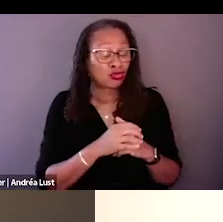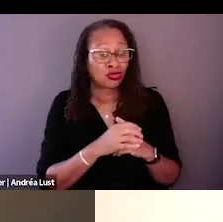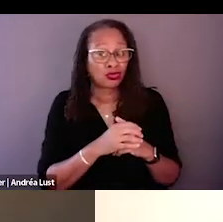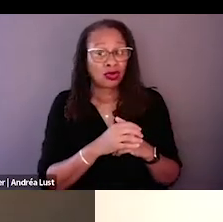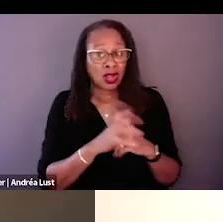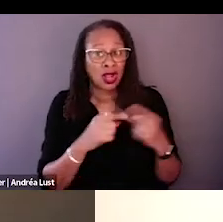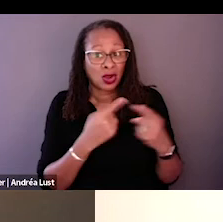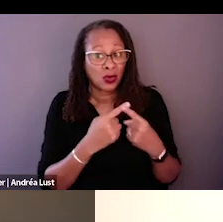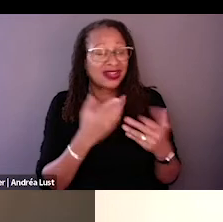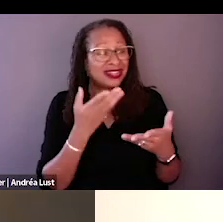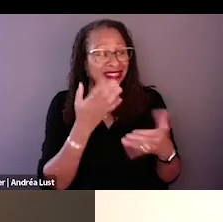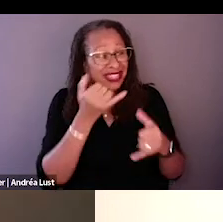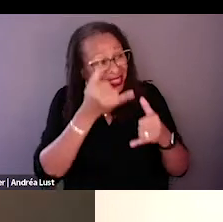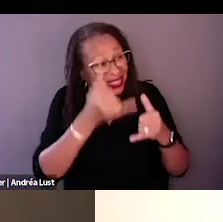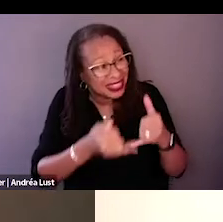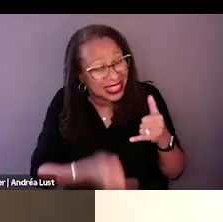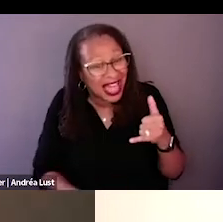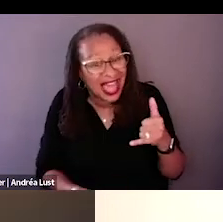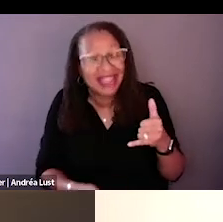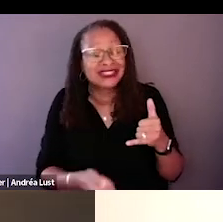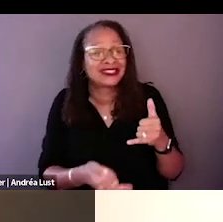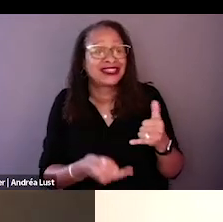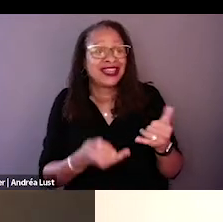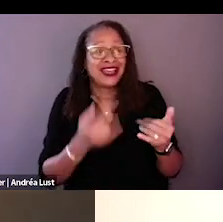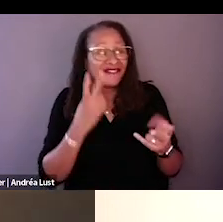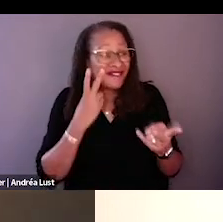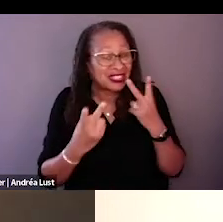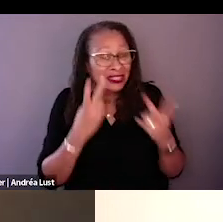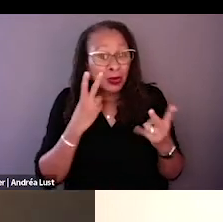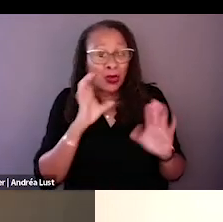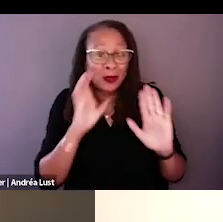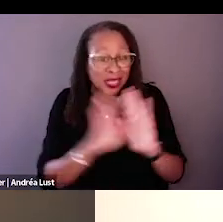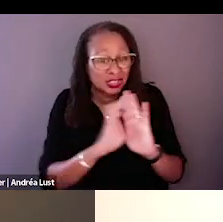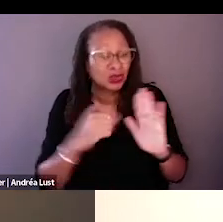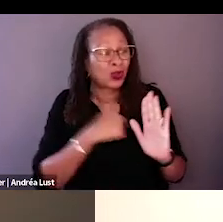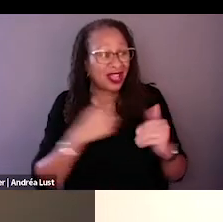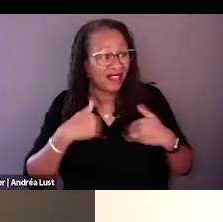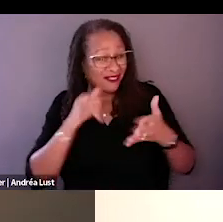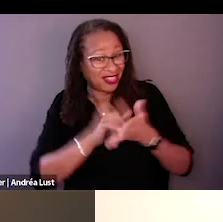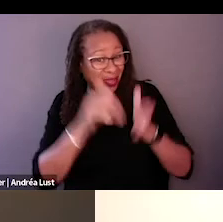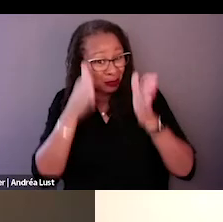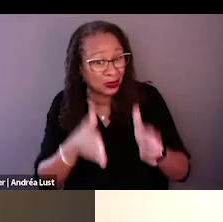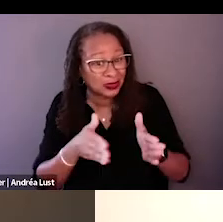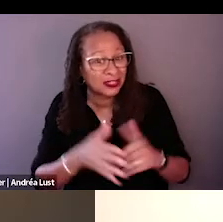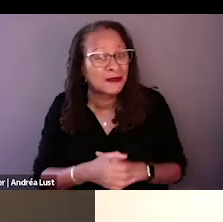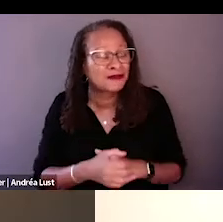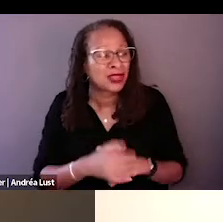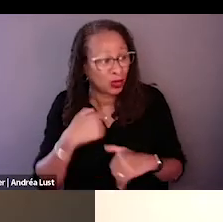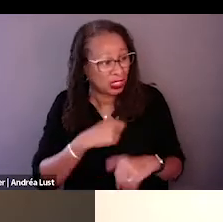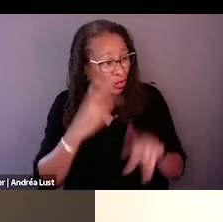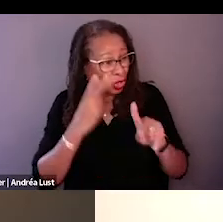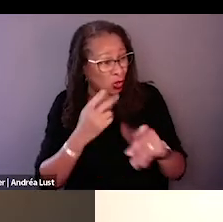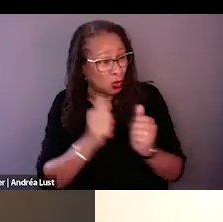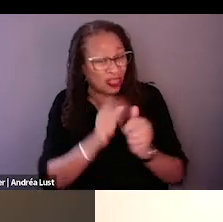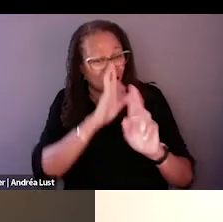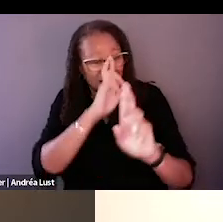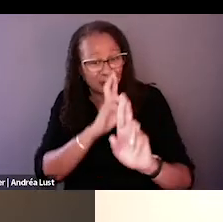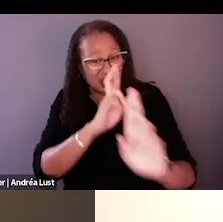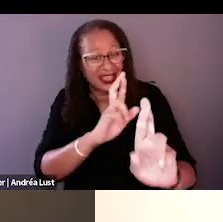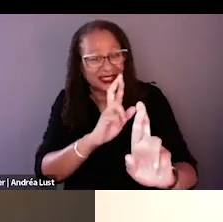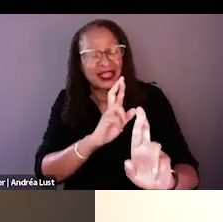and what we cannot see and what should we want to see, and the difference between reading about